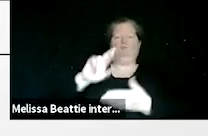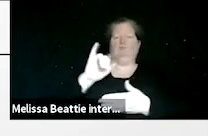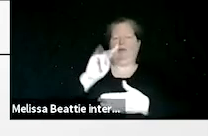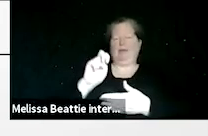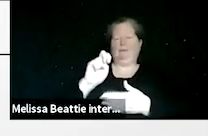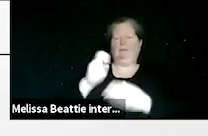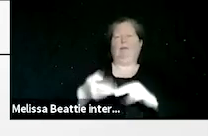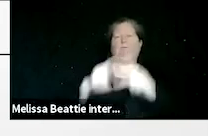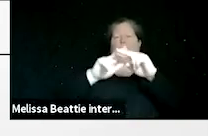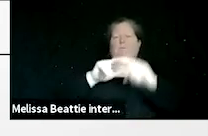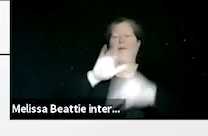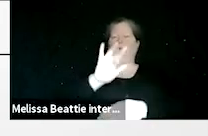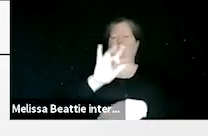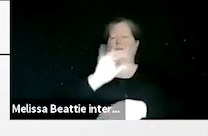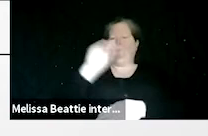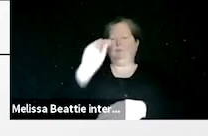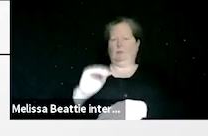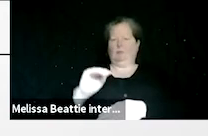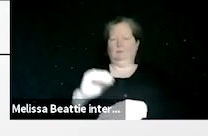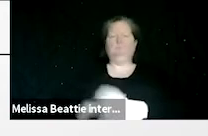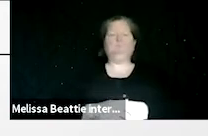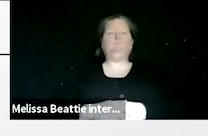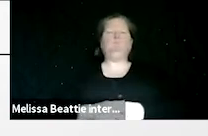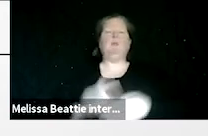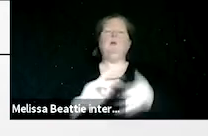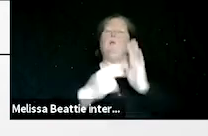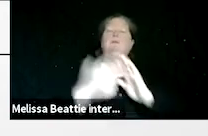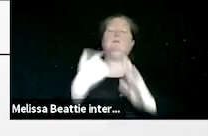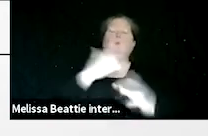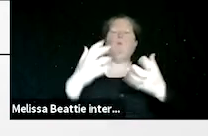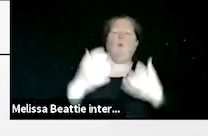is the idea that we want this to be very positive and not punitive